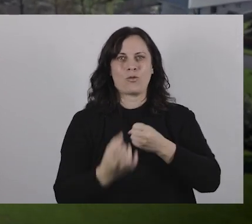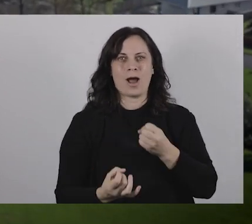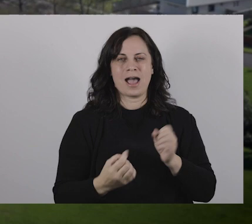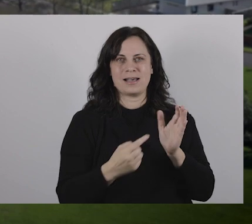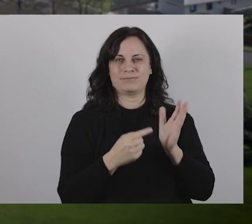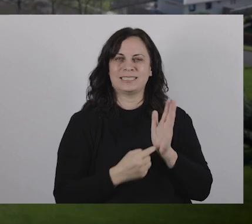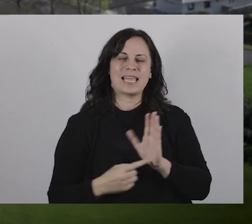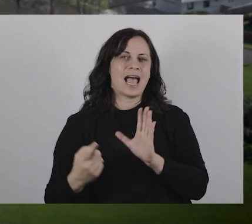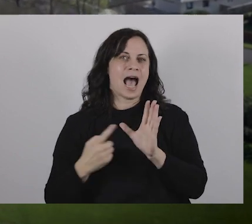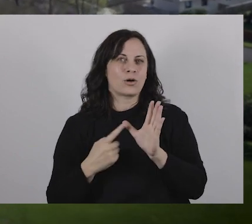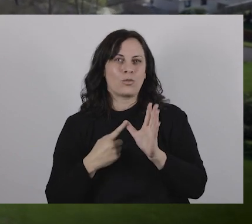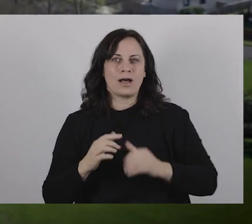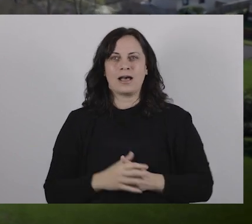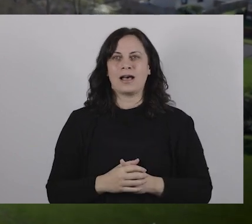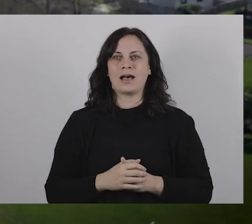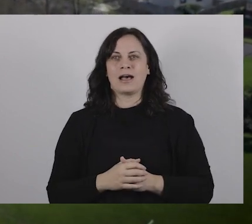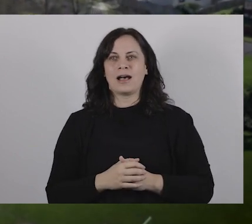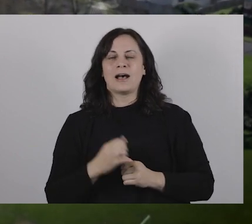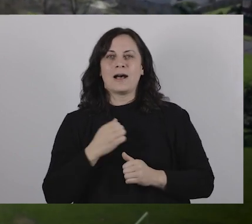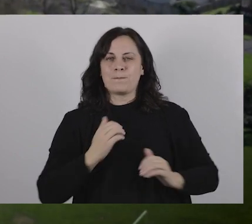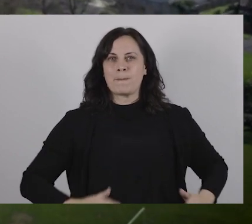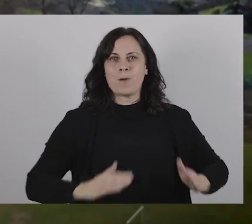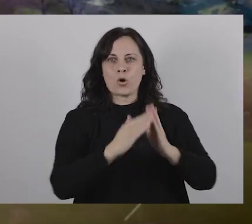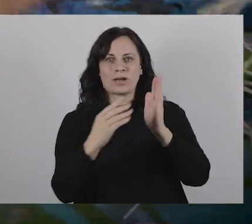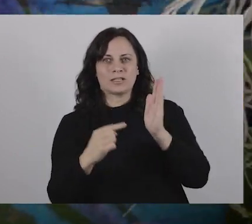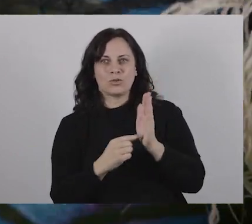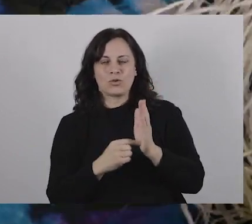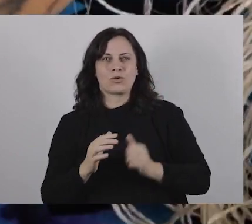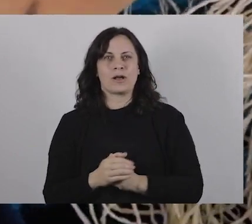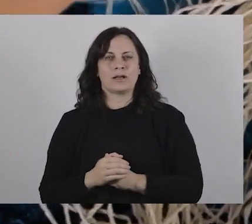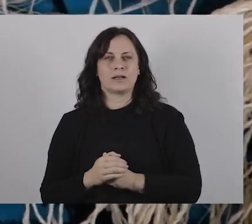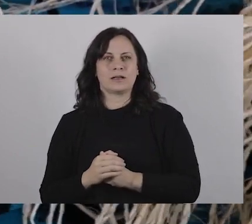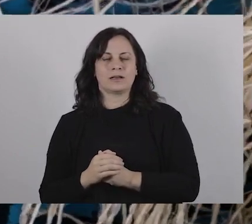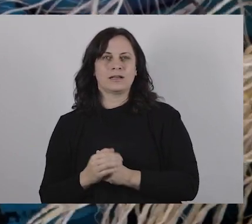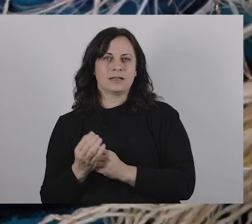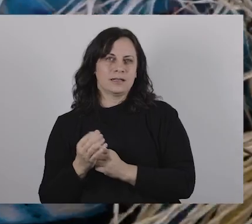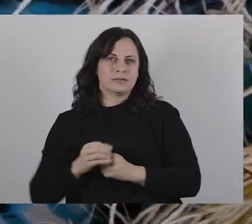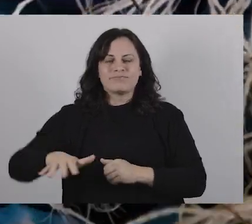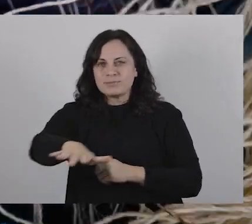Ko Tongariro te maunga. Ko Taupō-nui-a-Tia te moana. Ko Te Heuheu te tangata.